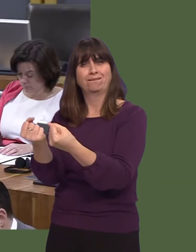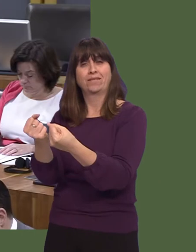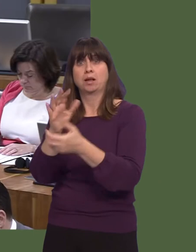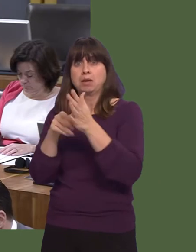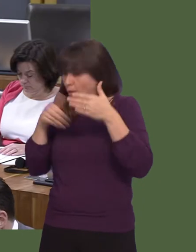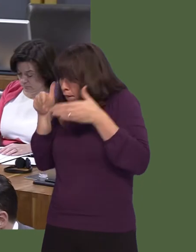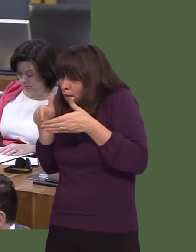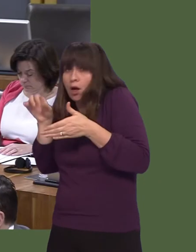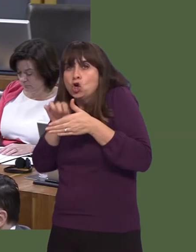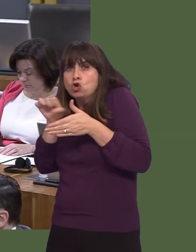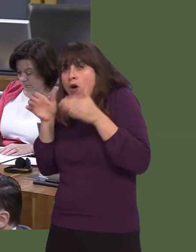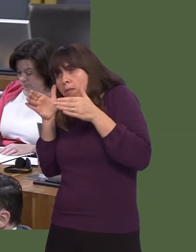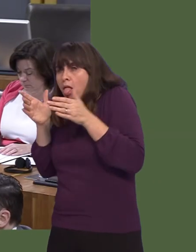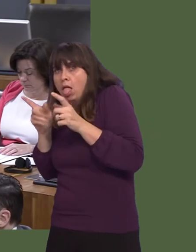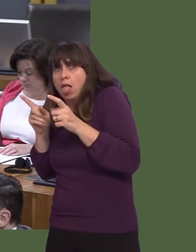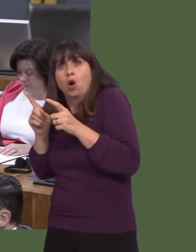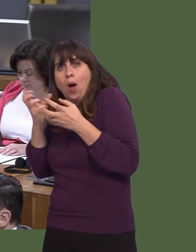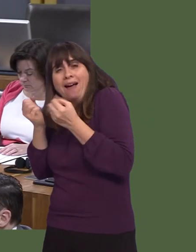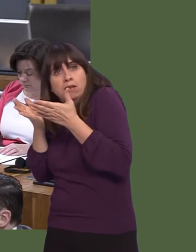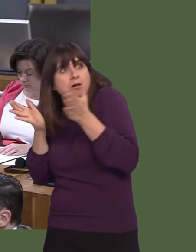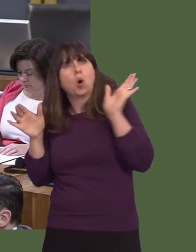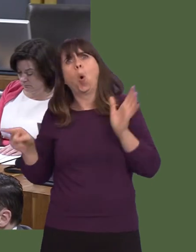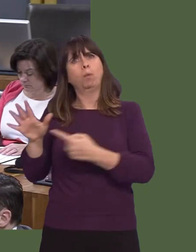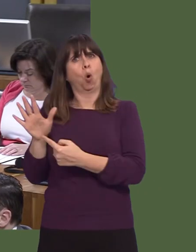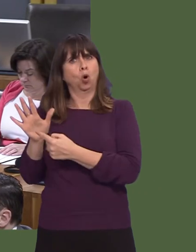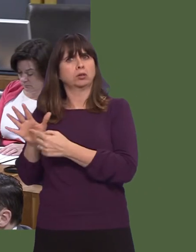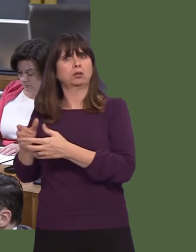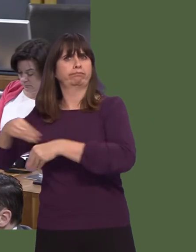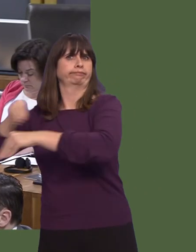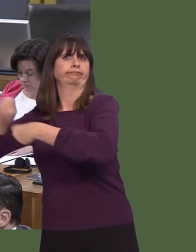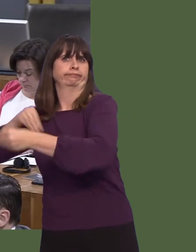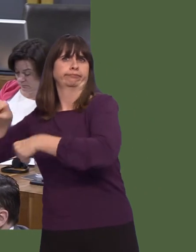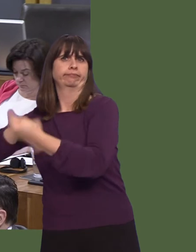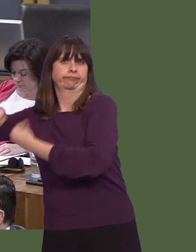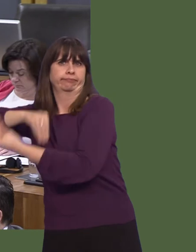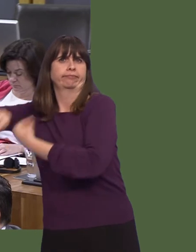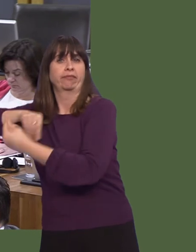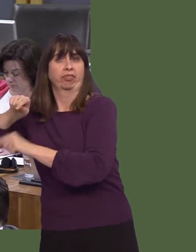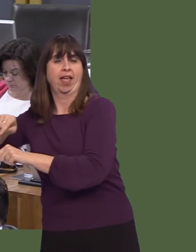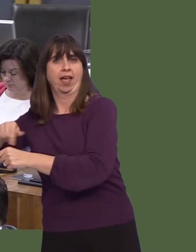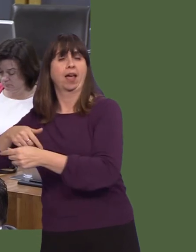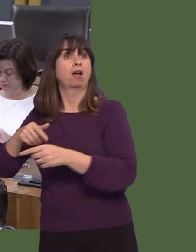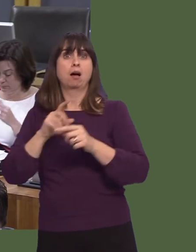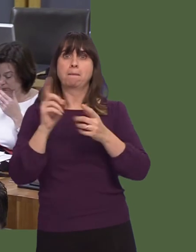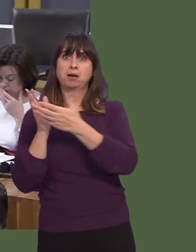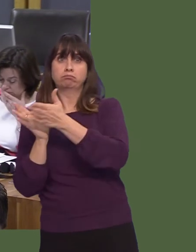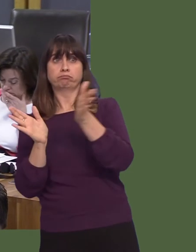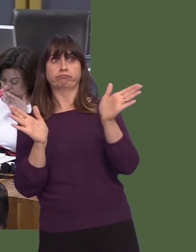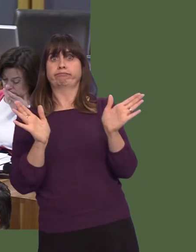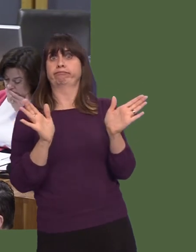Europe, but Europe is our most important market by far, and it's not realistic to think that it can be replaced with anything else, particularly in the short term.